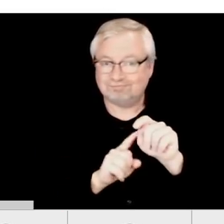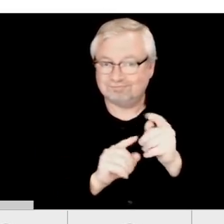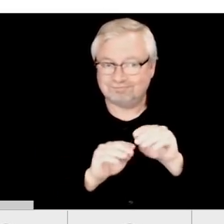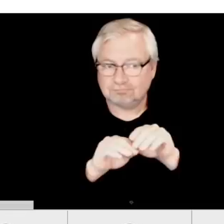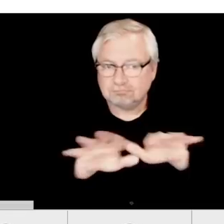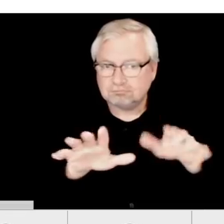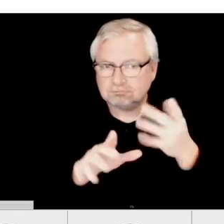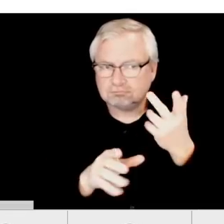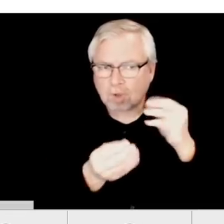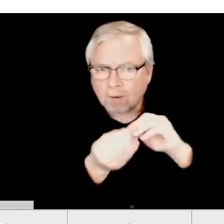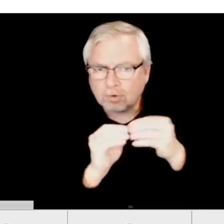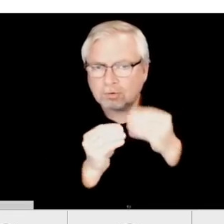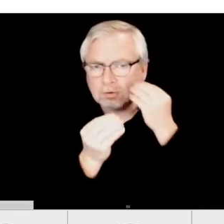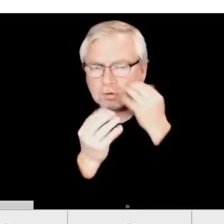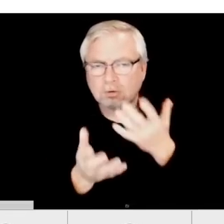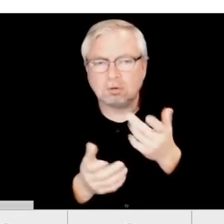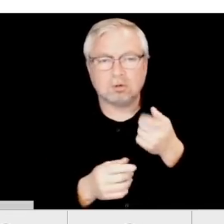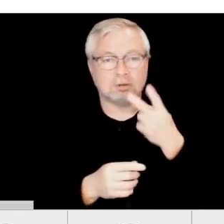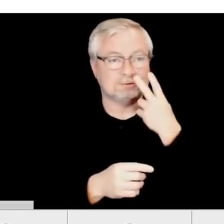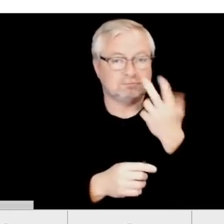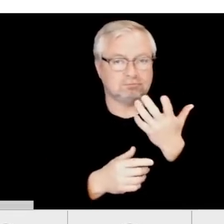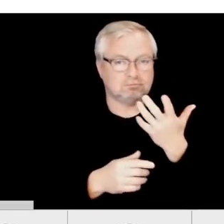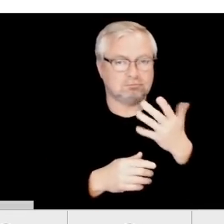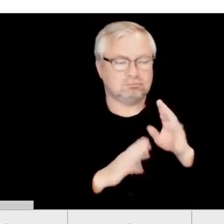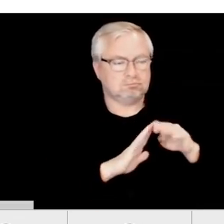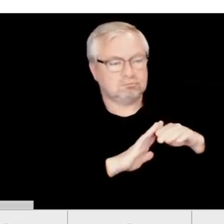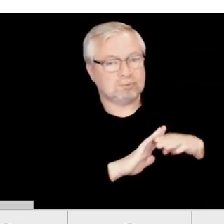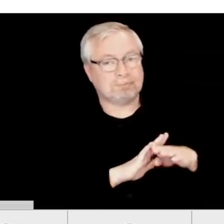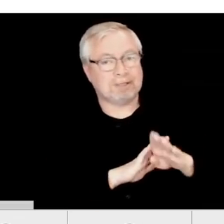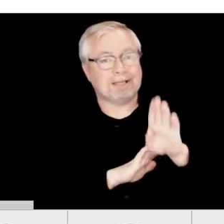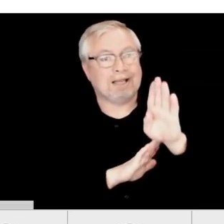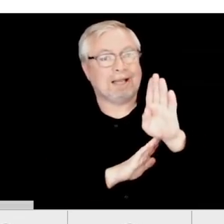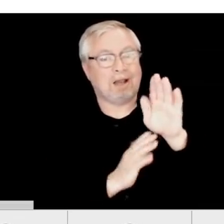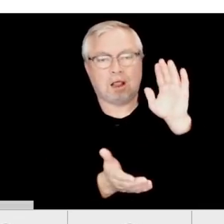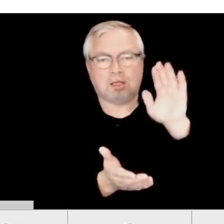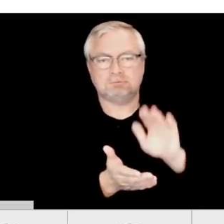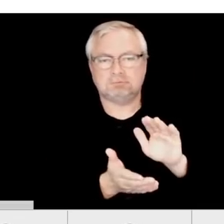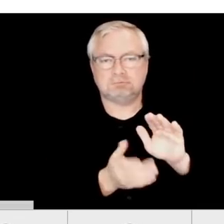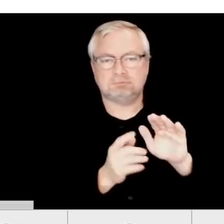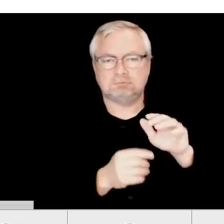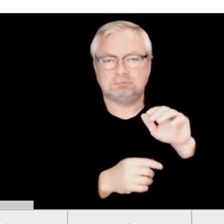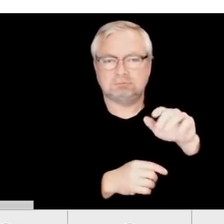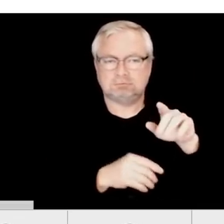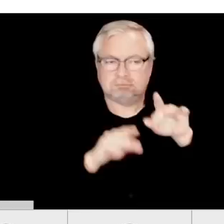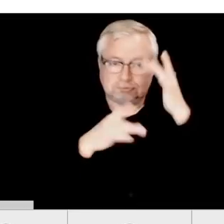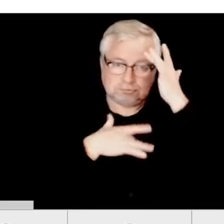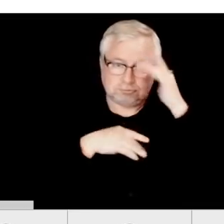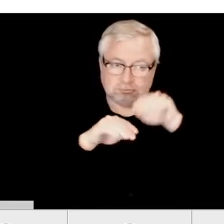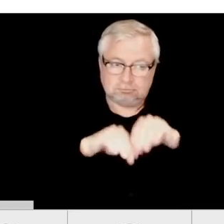to peak epidemic, and there are a number of movement in estimates on ICU